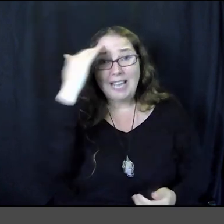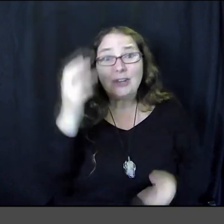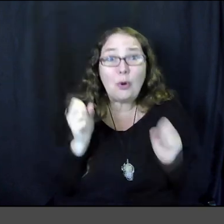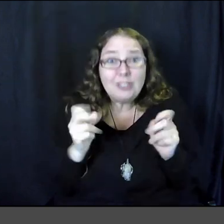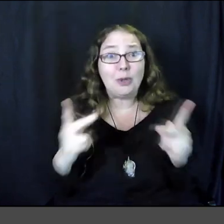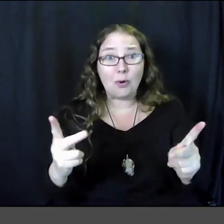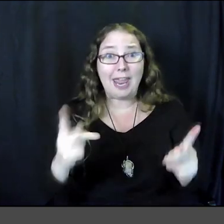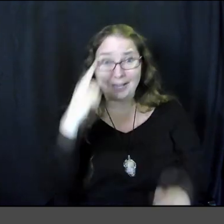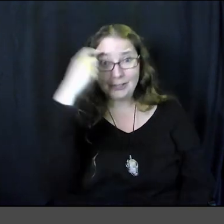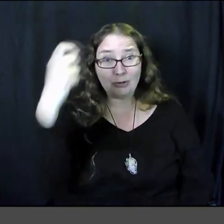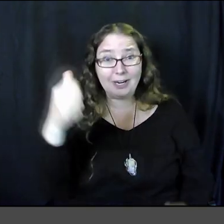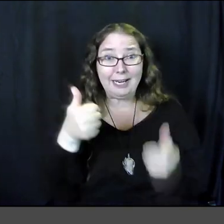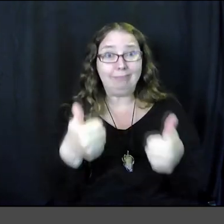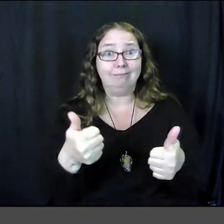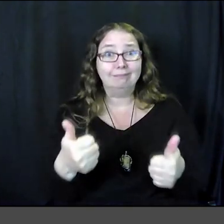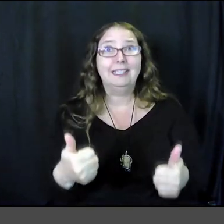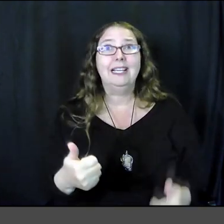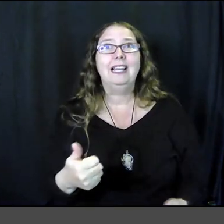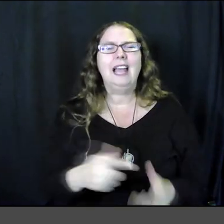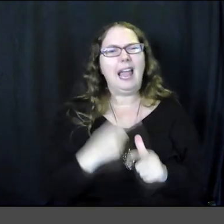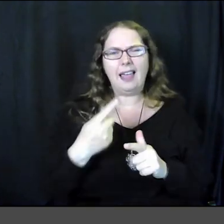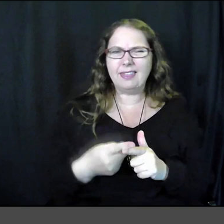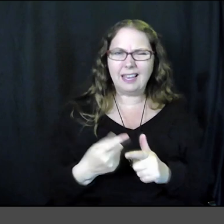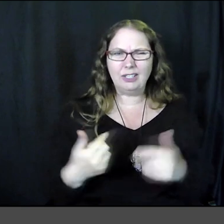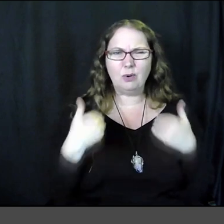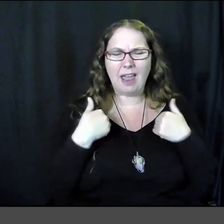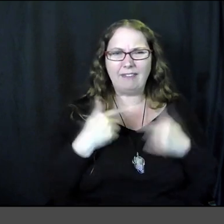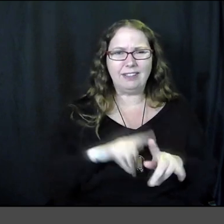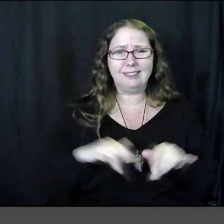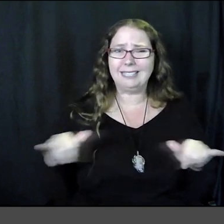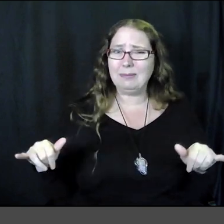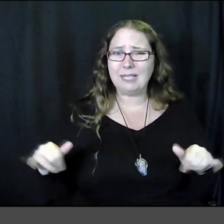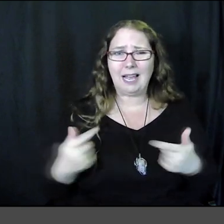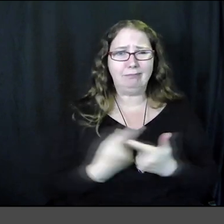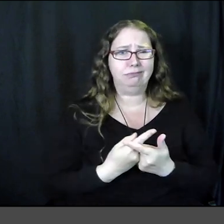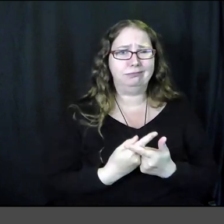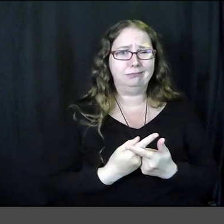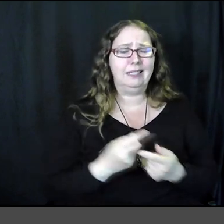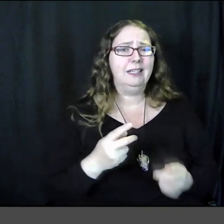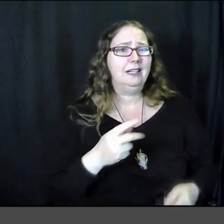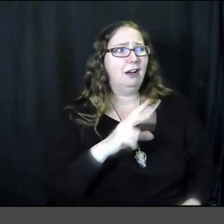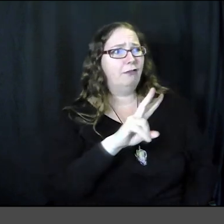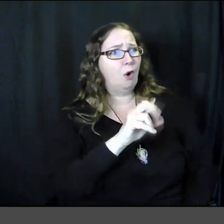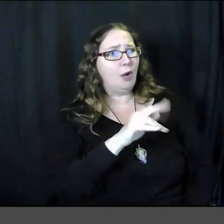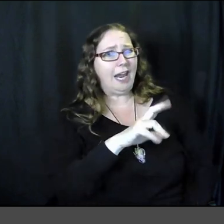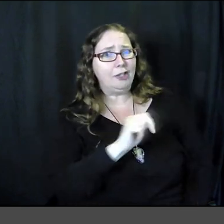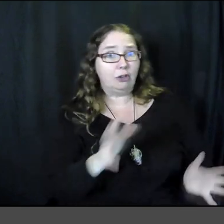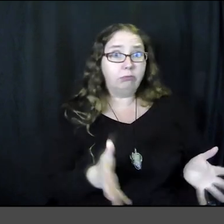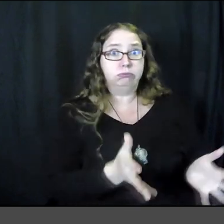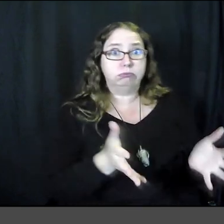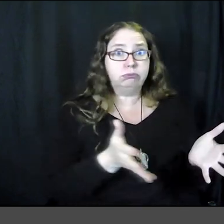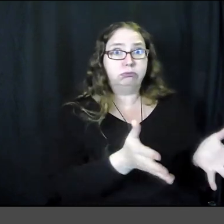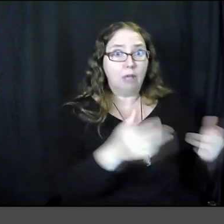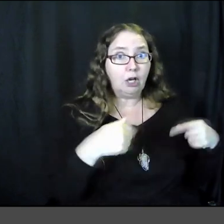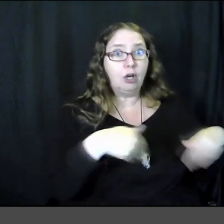AND THEN YOU HAVE THE KIND OF VOCATIONAL SENSE THAT THAT YOU NEED TO, EDUCATION IS ONLY FOR JOB.